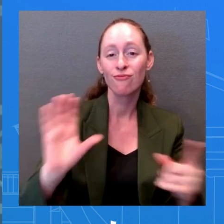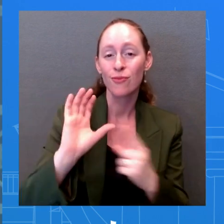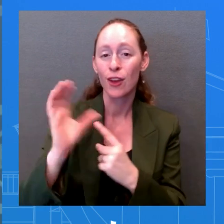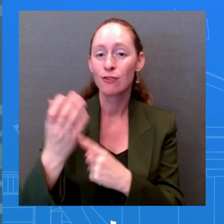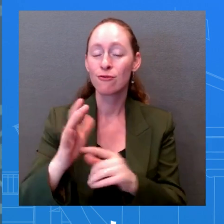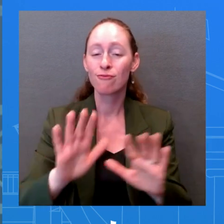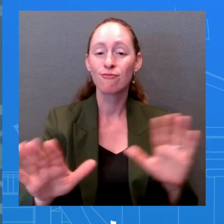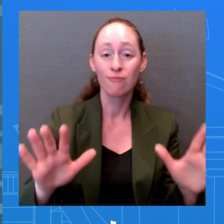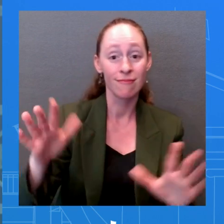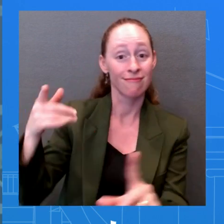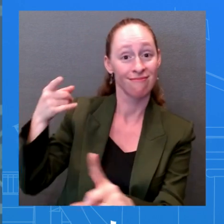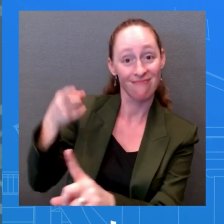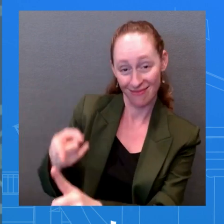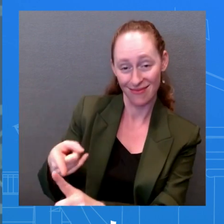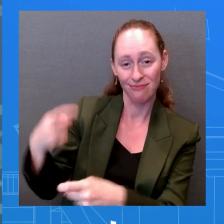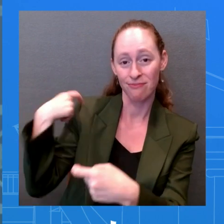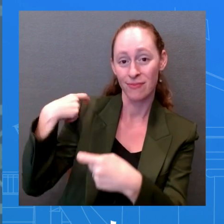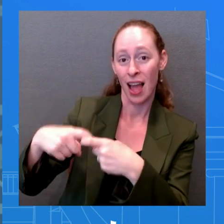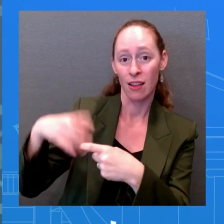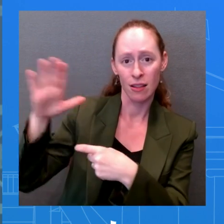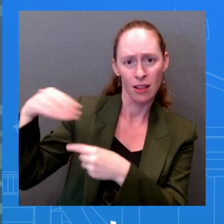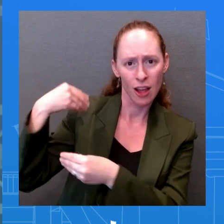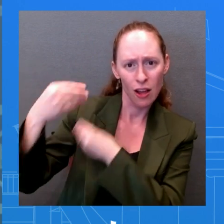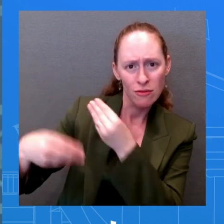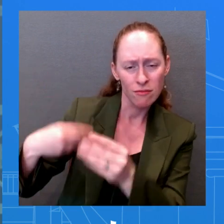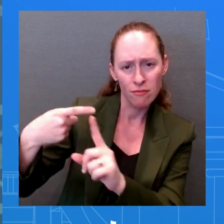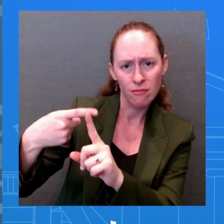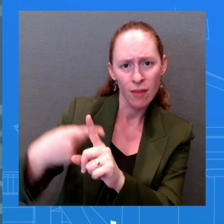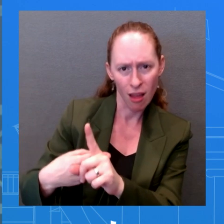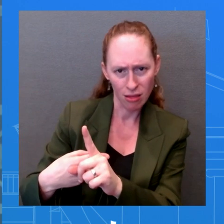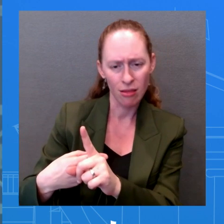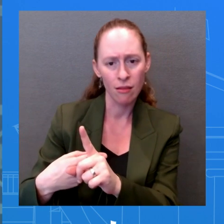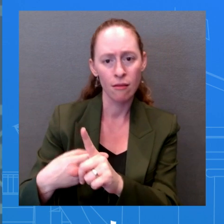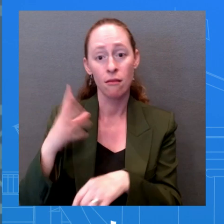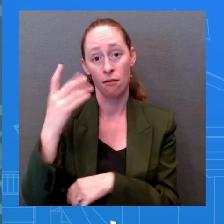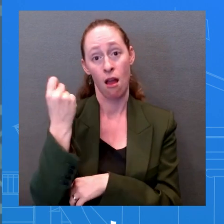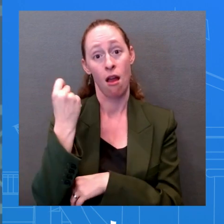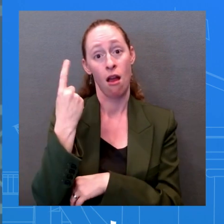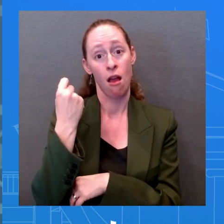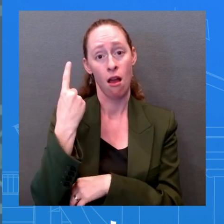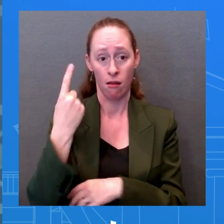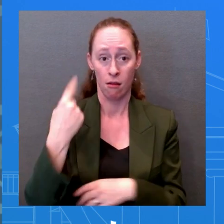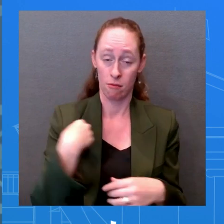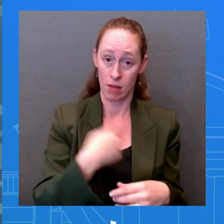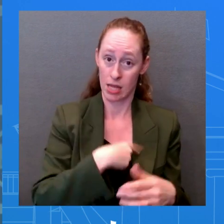We also acknowledge the struggles and injustices that they face, particularly under the previous